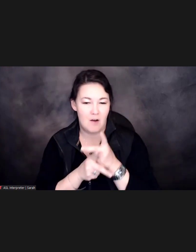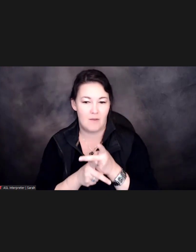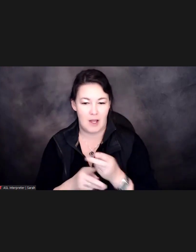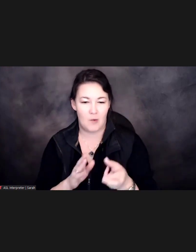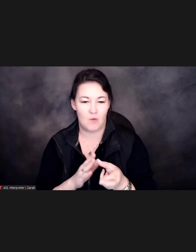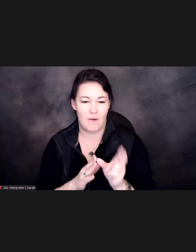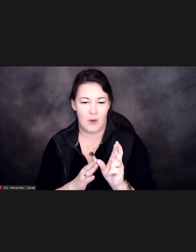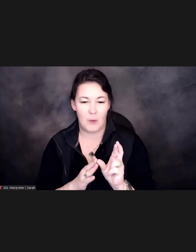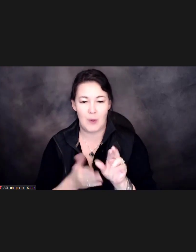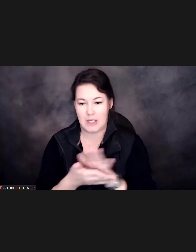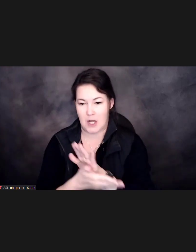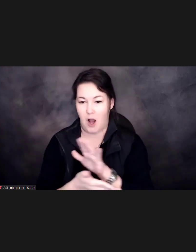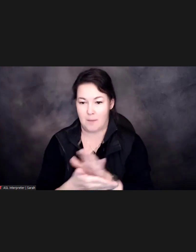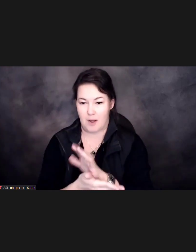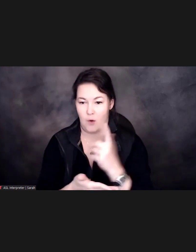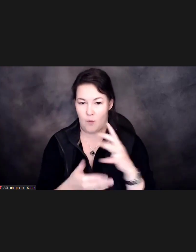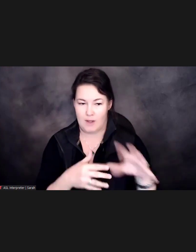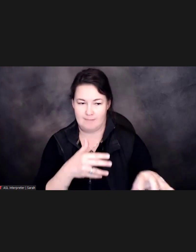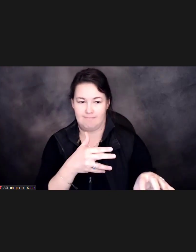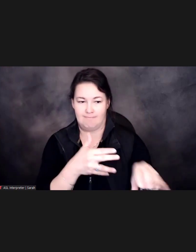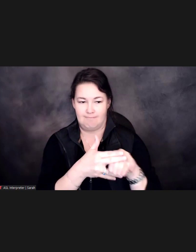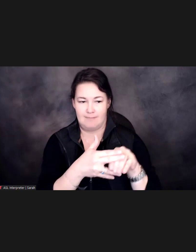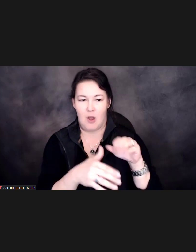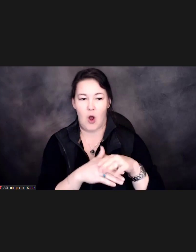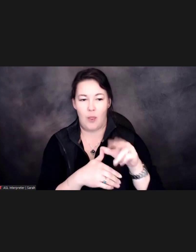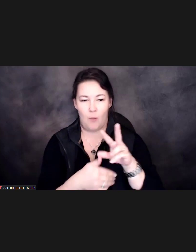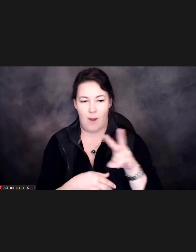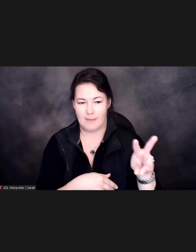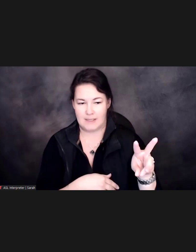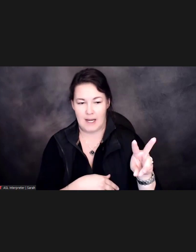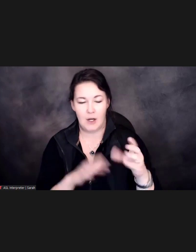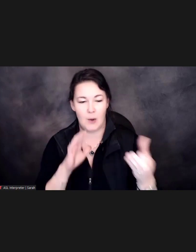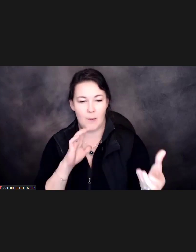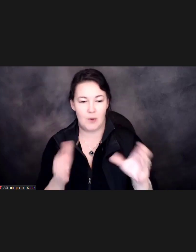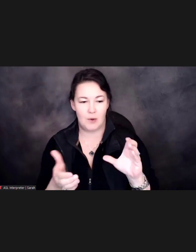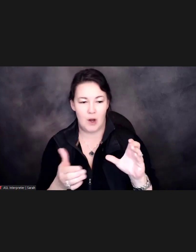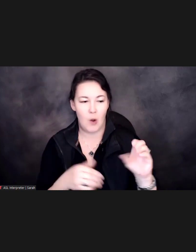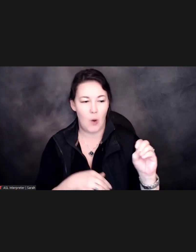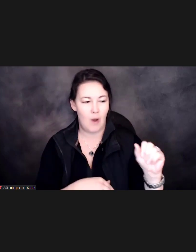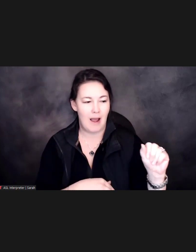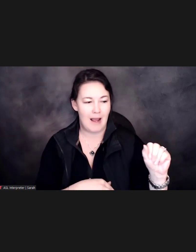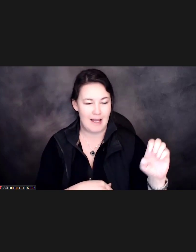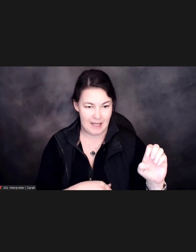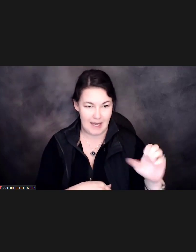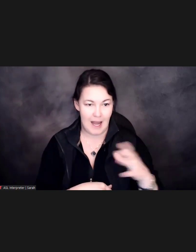carefully review a document we have on our website that compares OAE